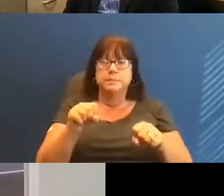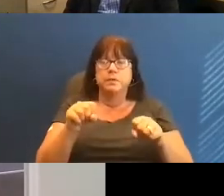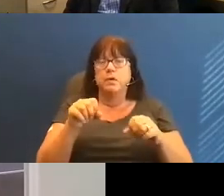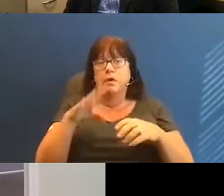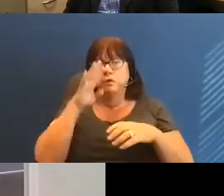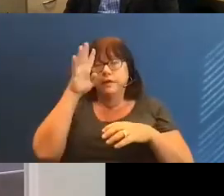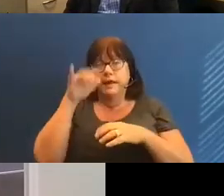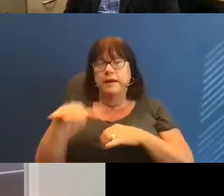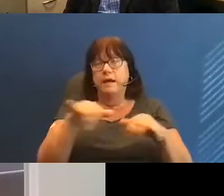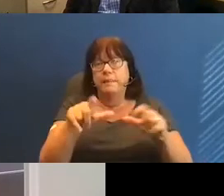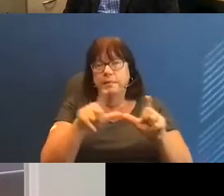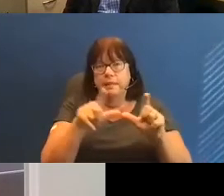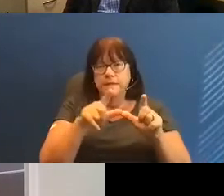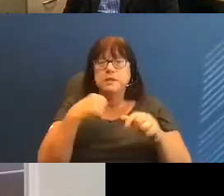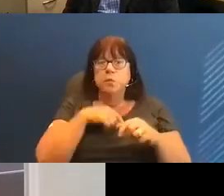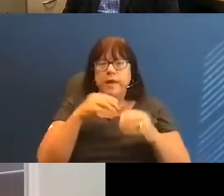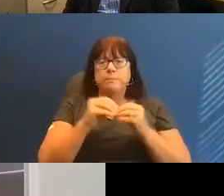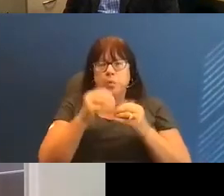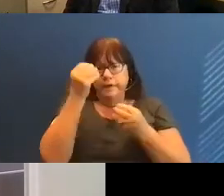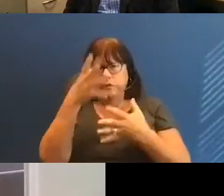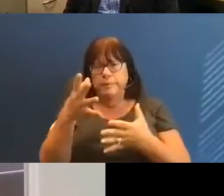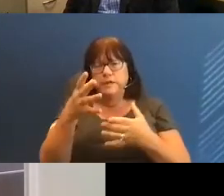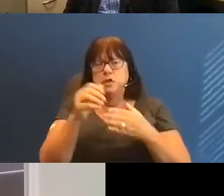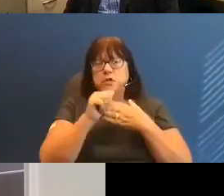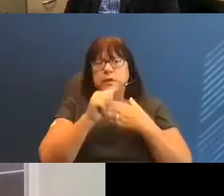we have more information on the library guide OER about creative commons licenses and I know many of